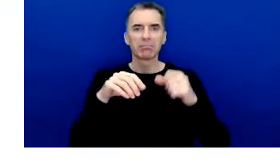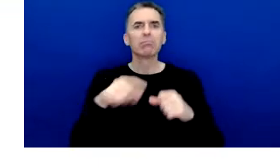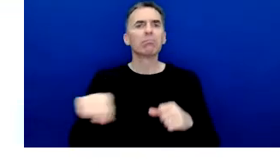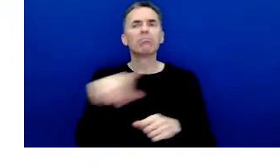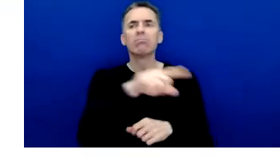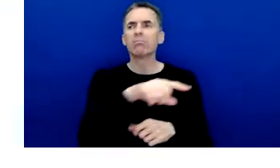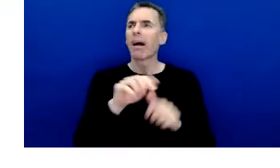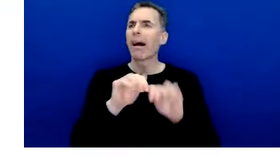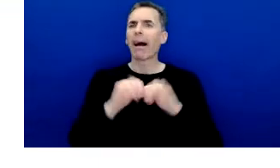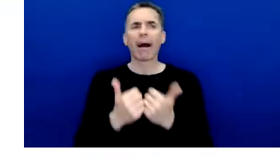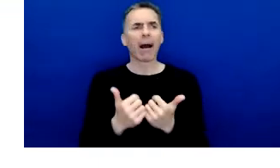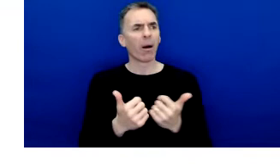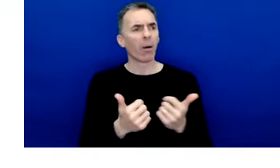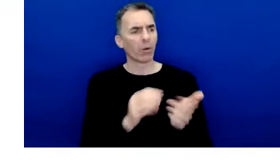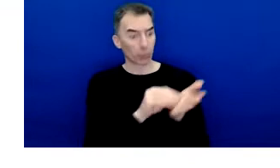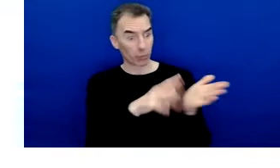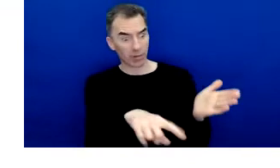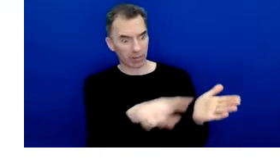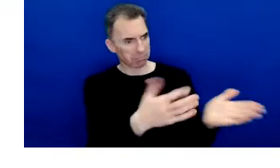a welcoming environment